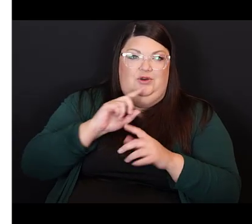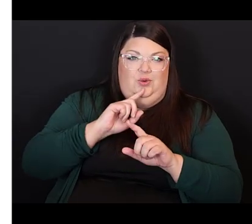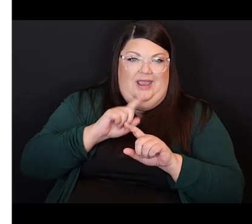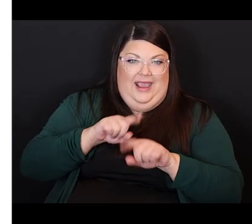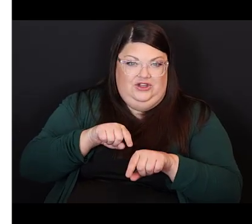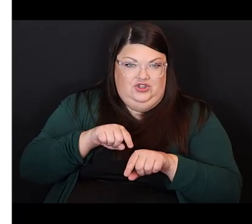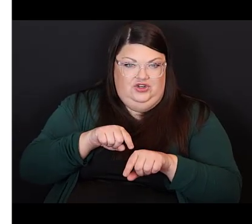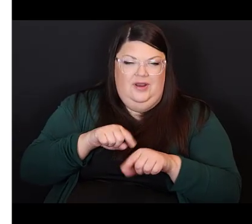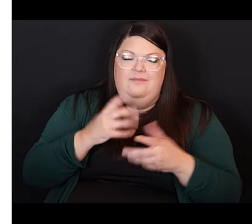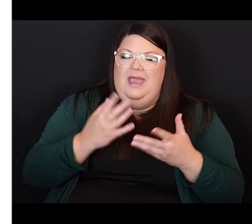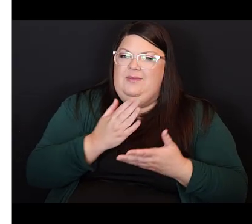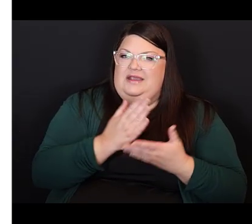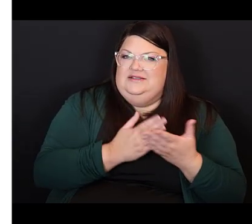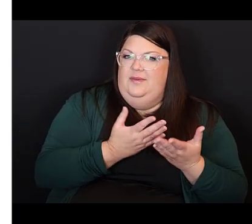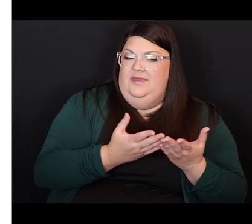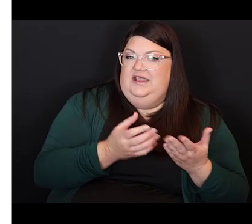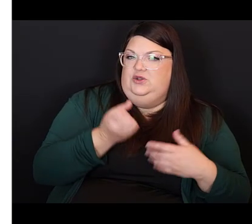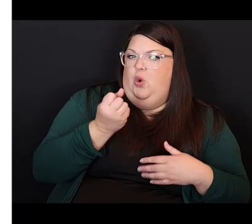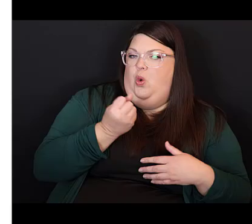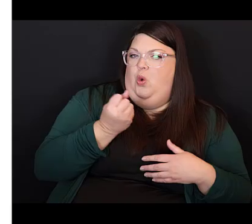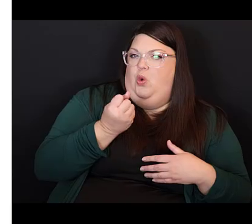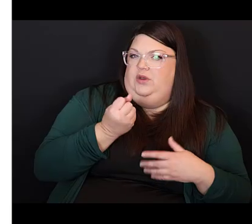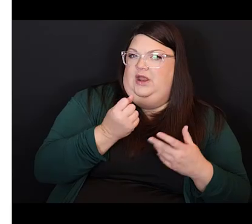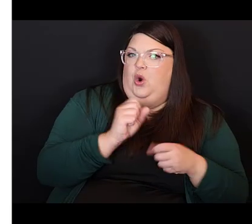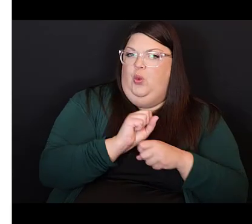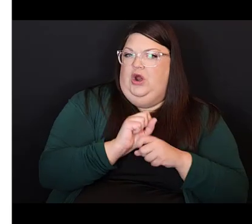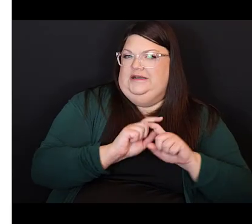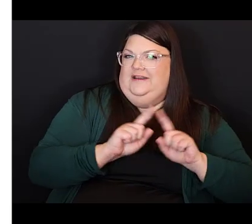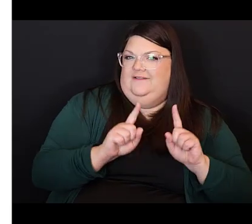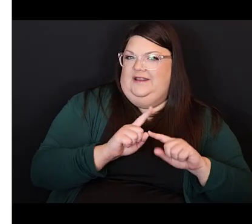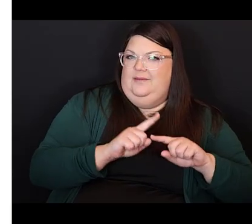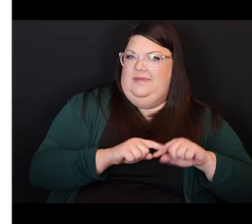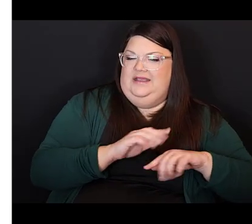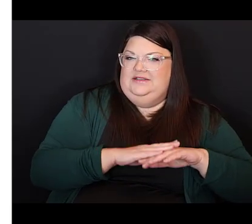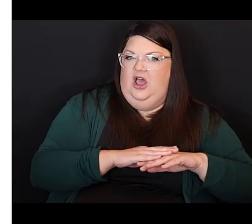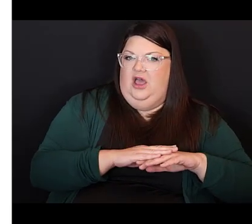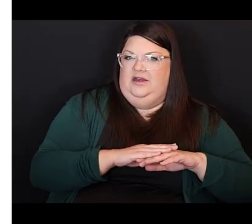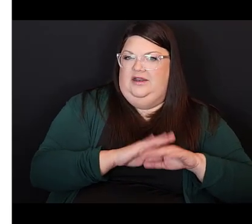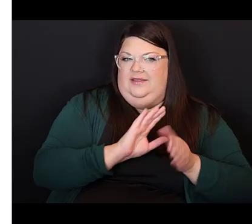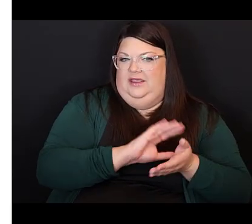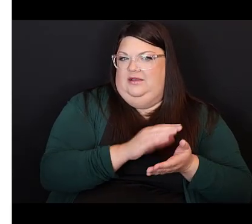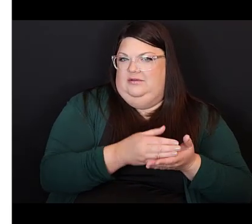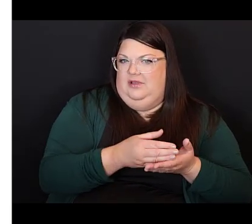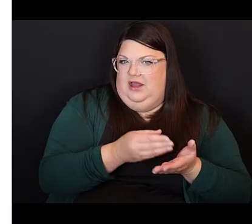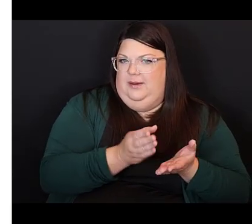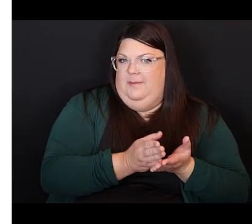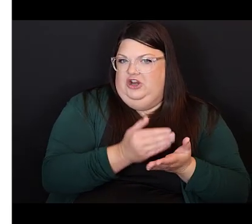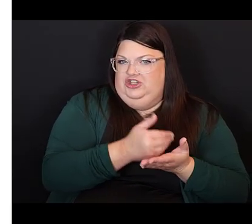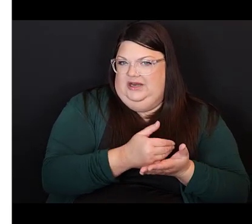to hold off on and/or work in differently, based on the allotted budget and timeframe.